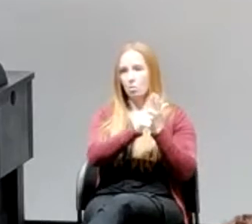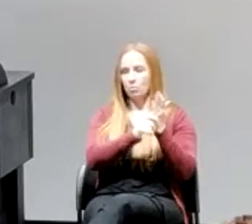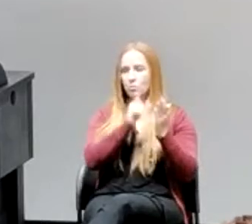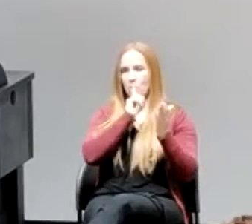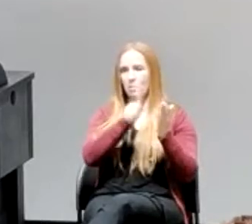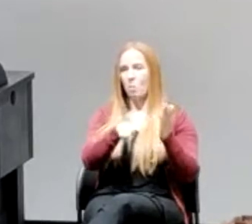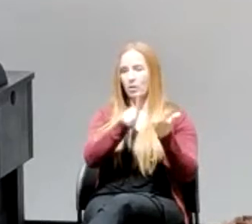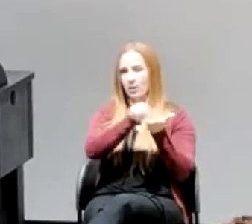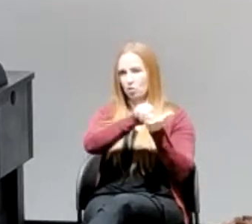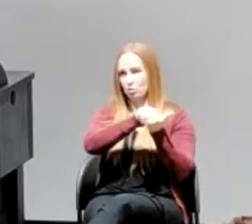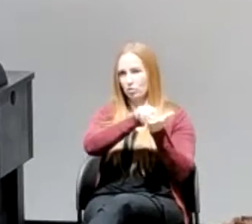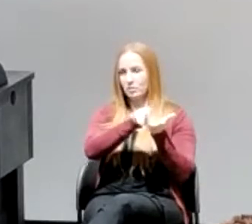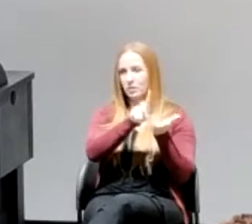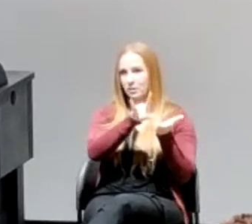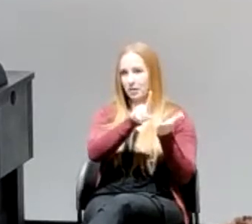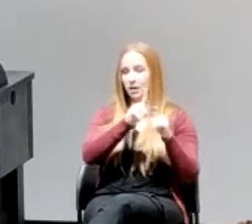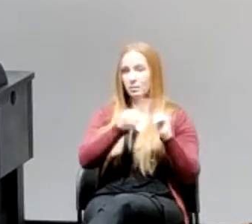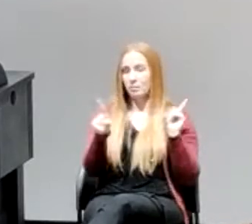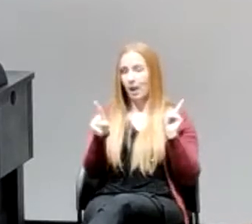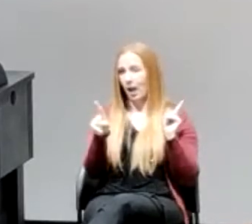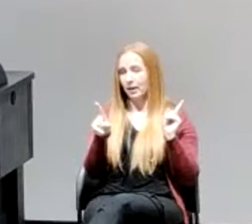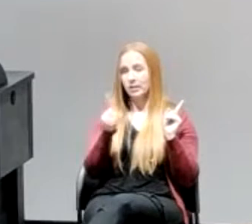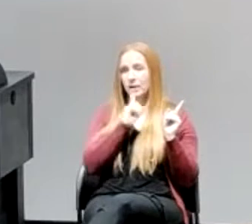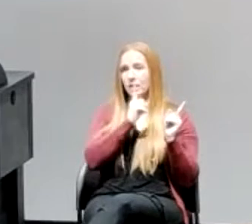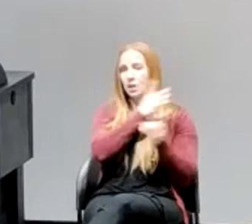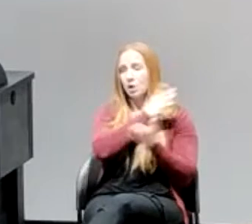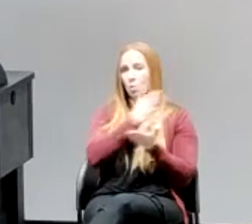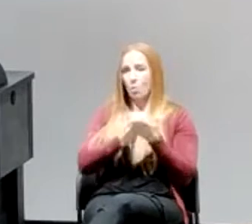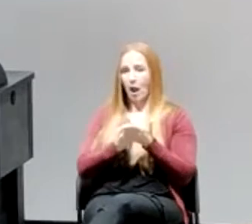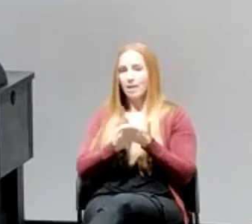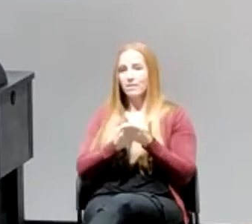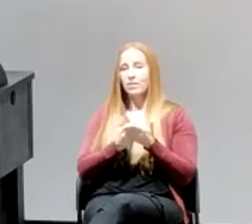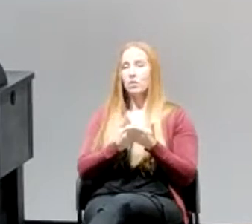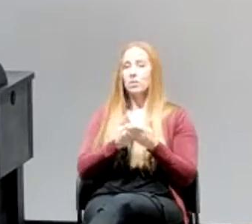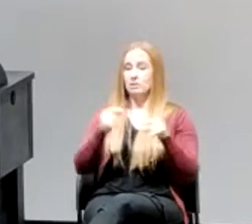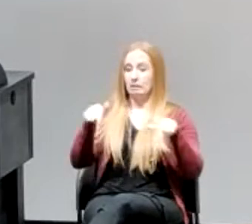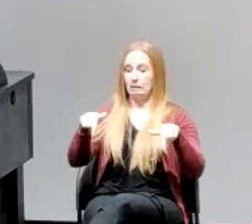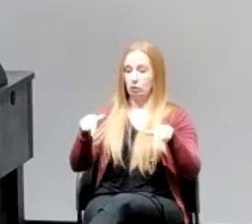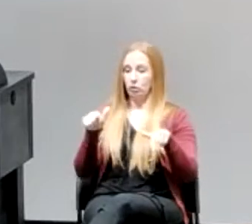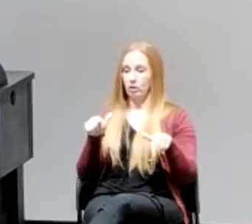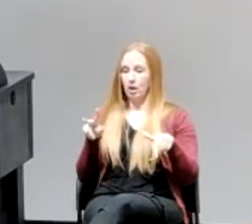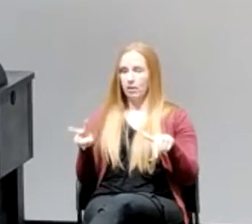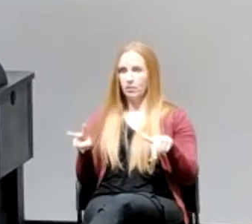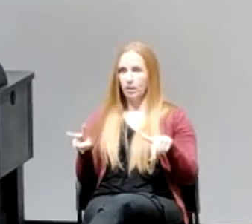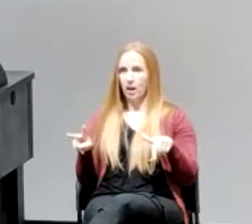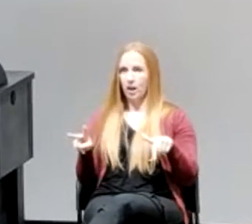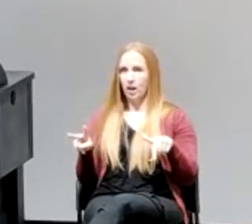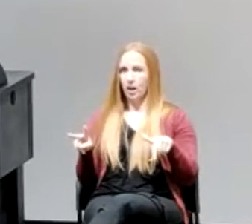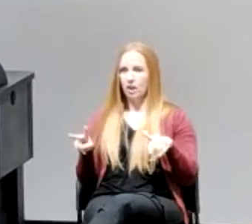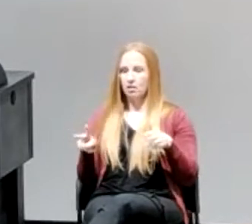I spent a week in Salinas California -- I realized the week I was there was an above the fold report in the daily.